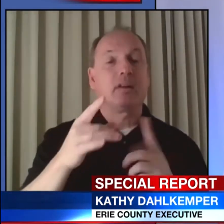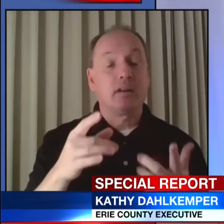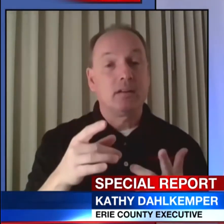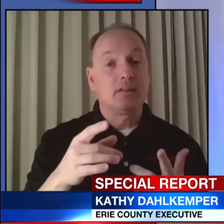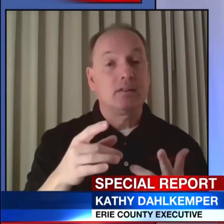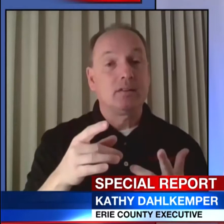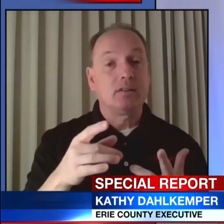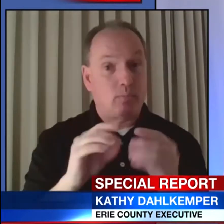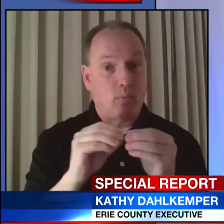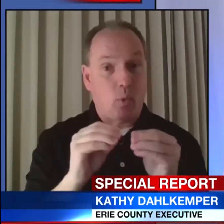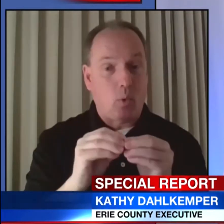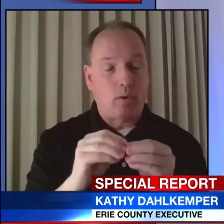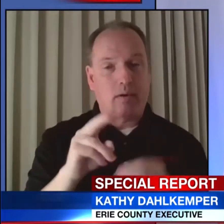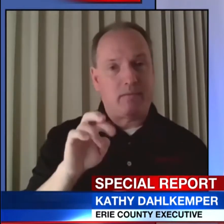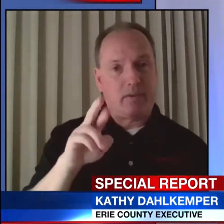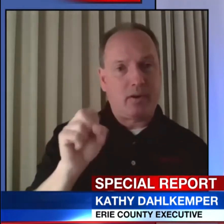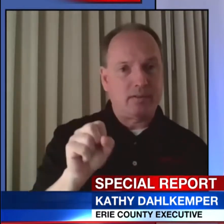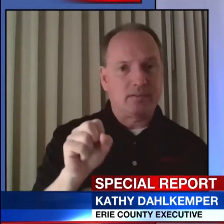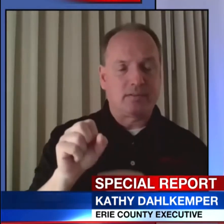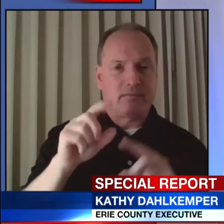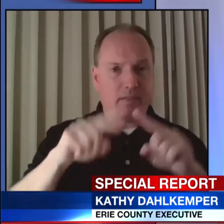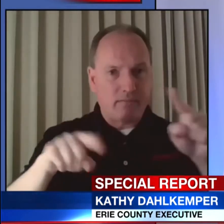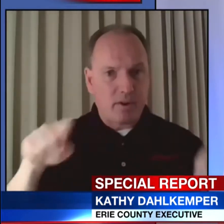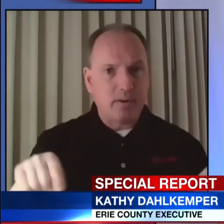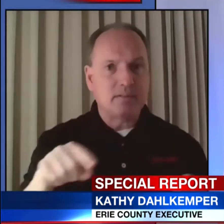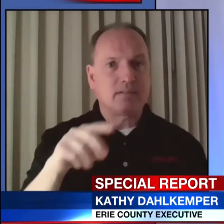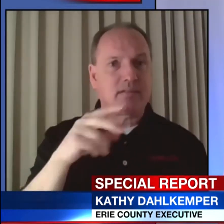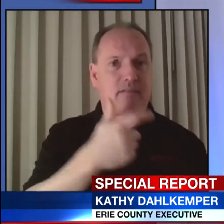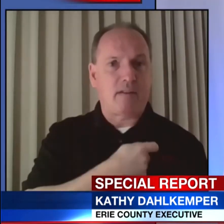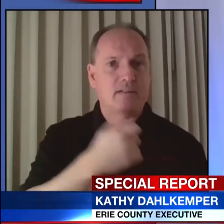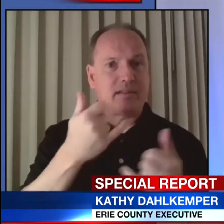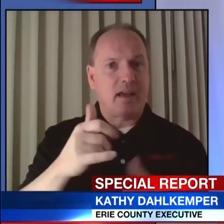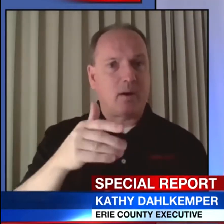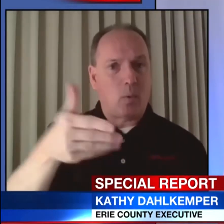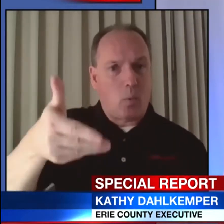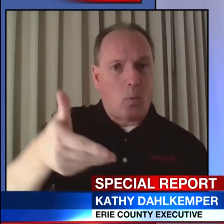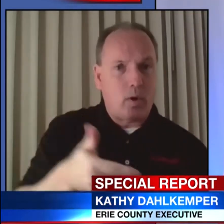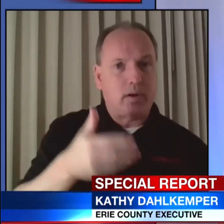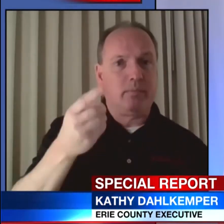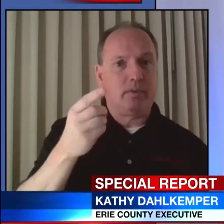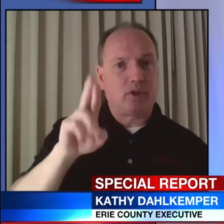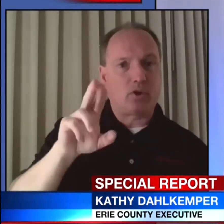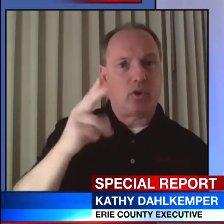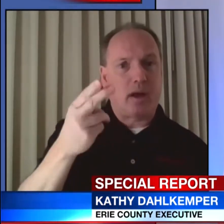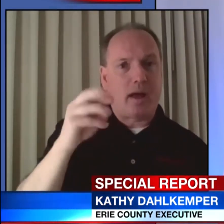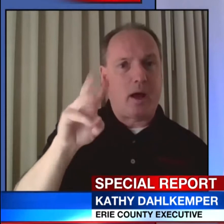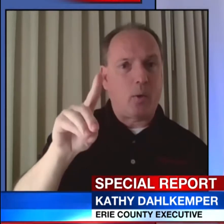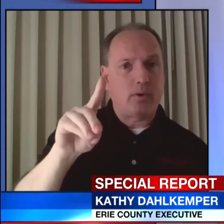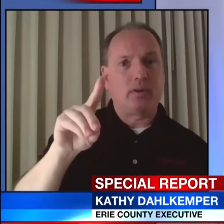LOOKING FOR ITS NEXT HOST. TO SPEAK MORE ABOUT THE